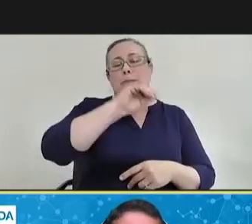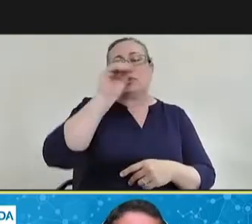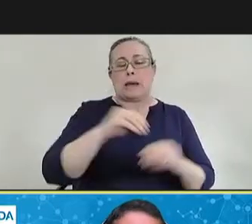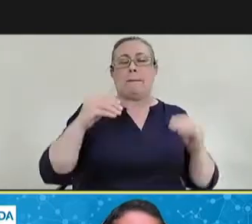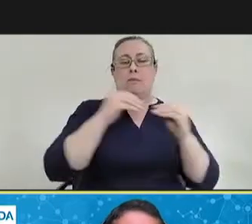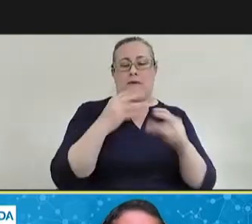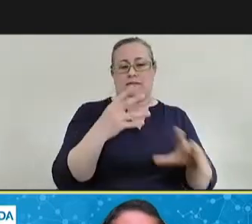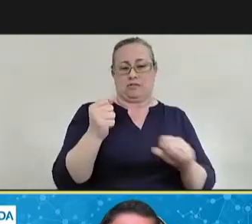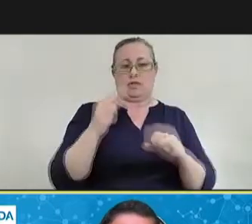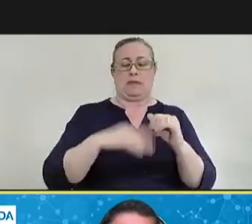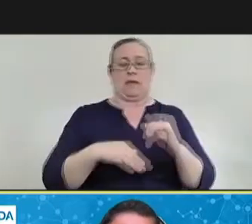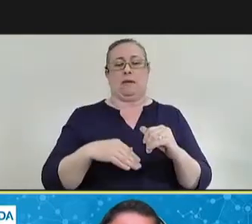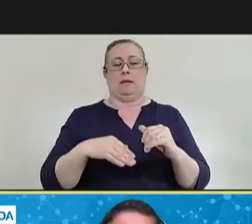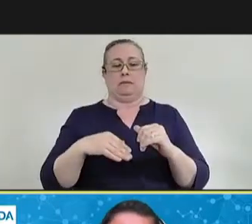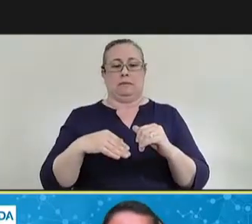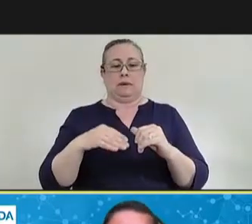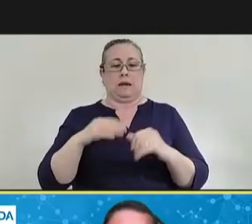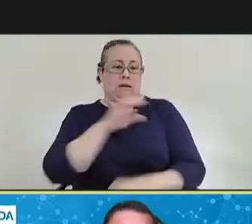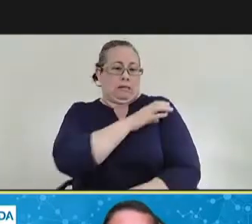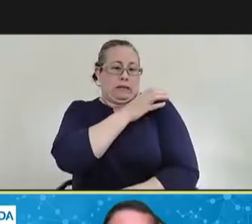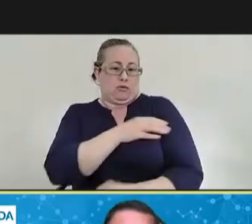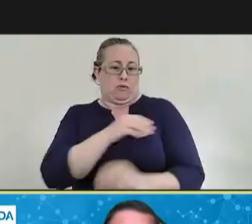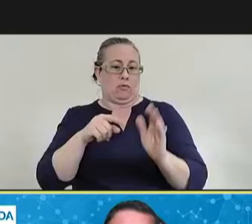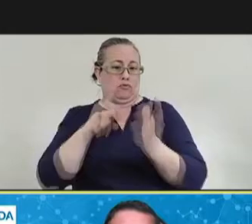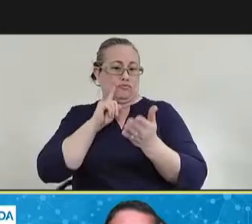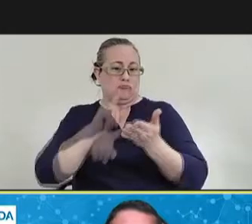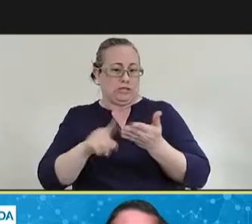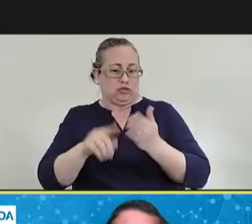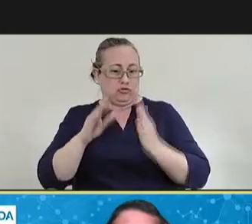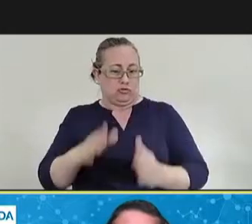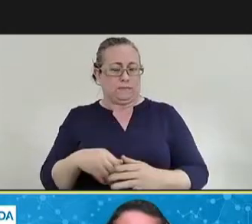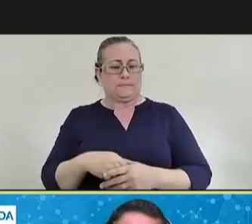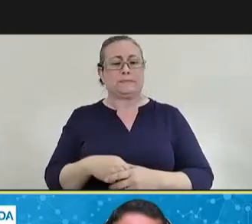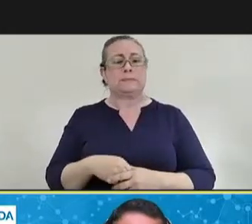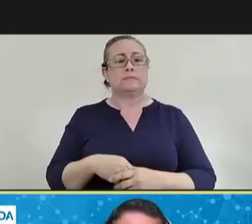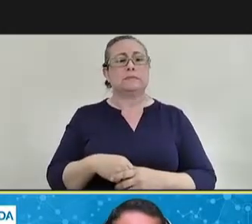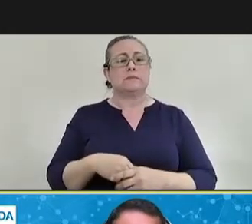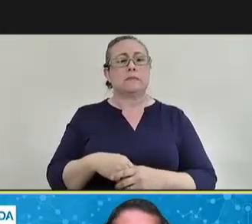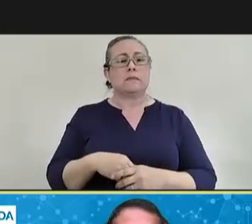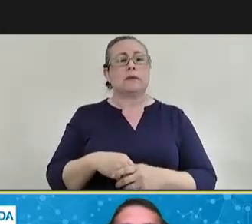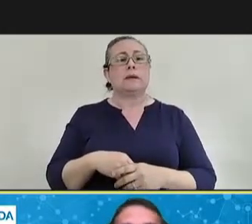research phase, we see applications that are related to use in digital health technologies and